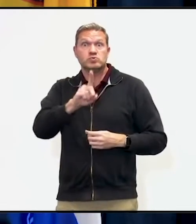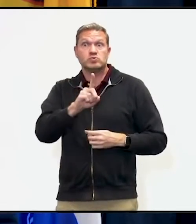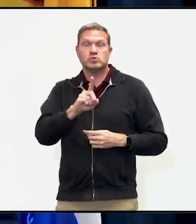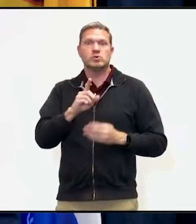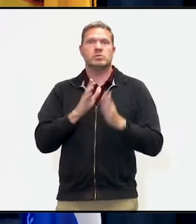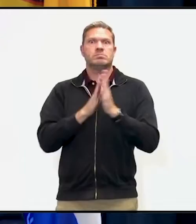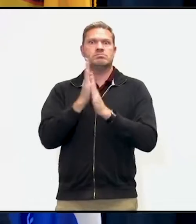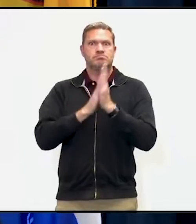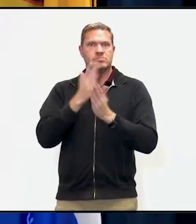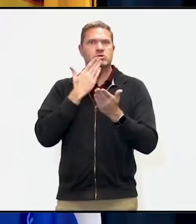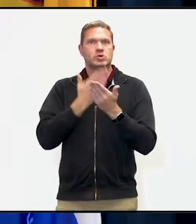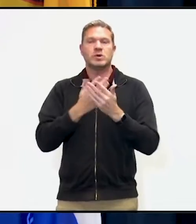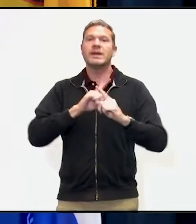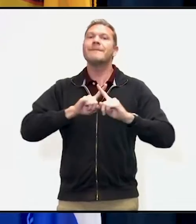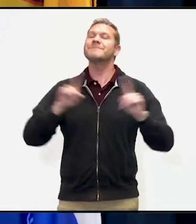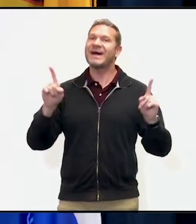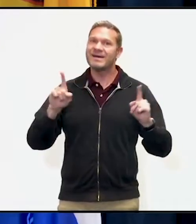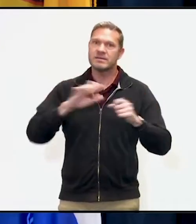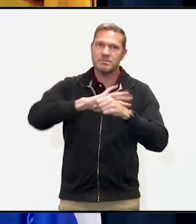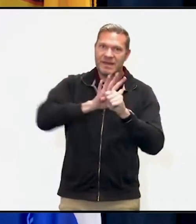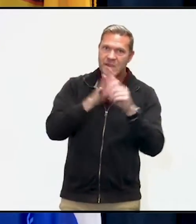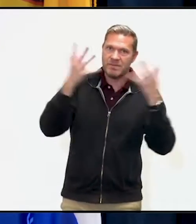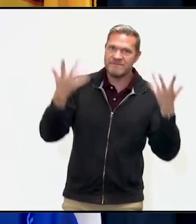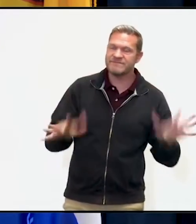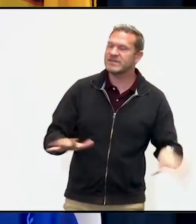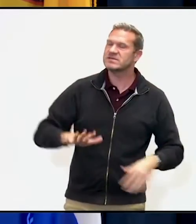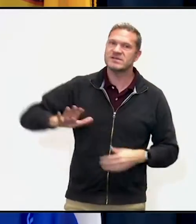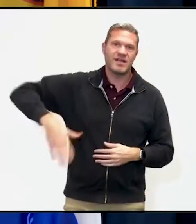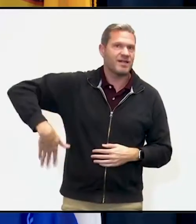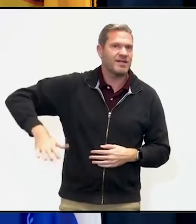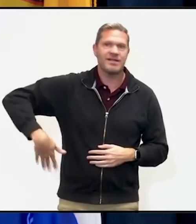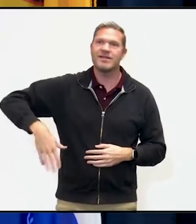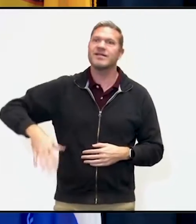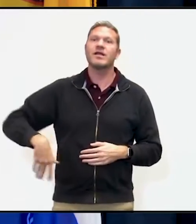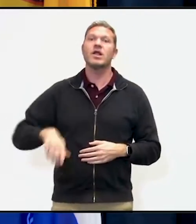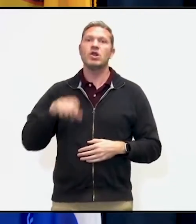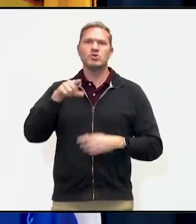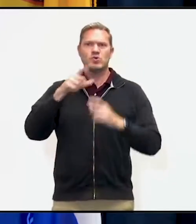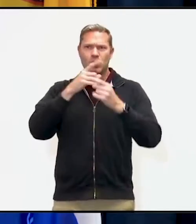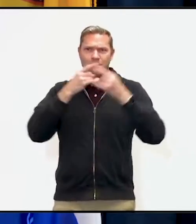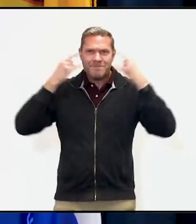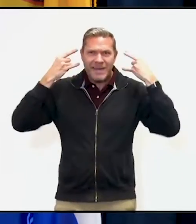And mask wearing is solely to protect you. It's to protect others around you.